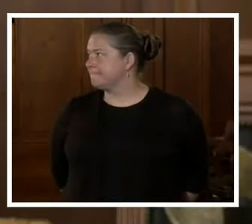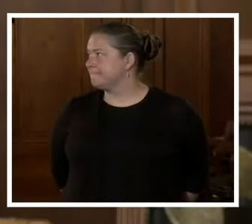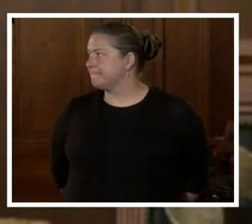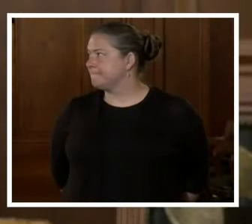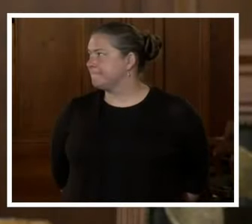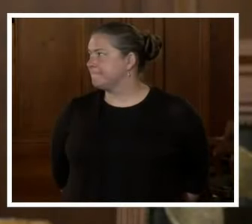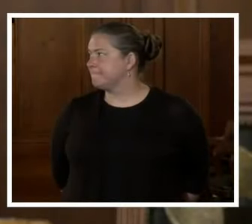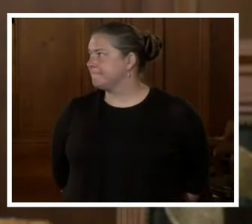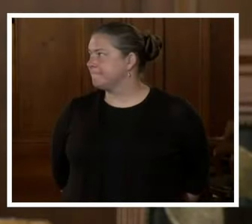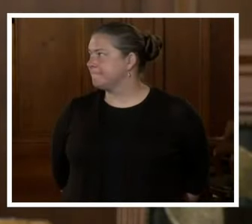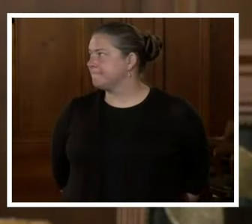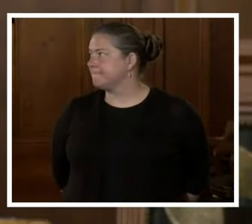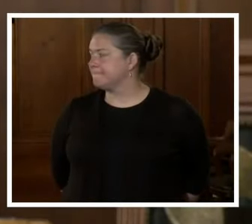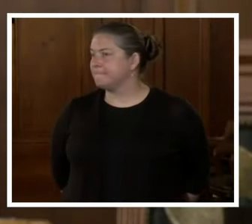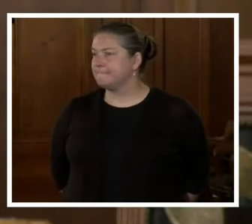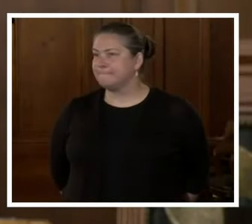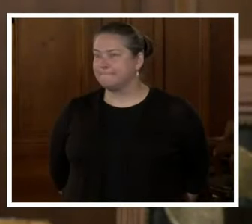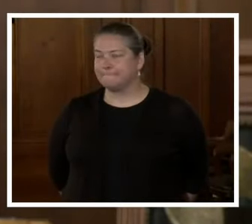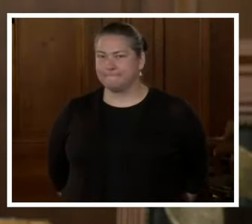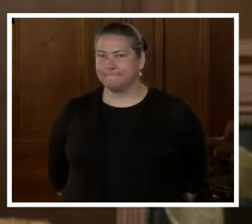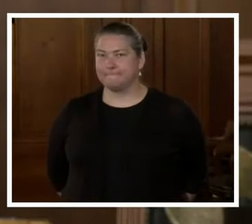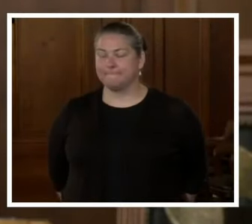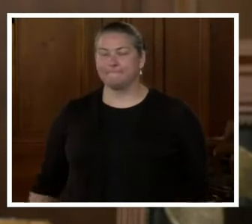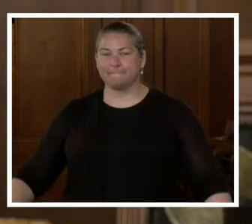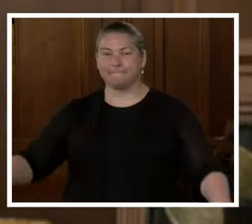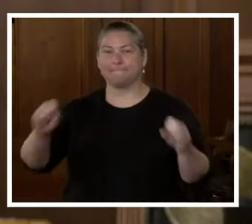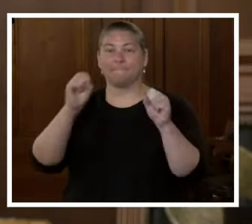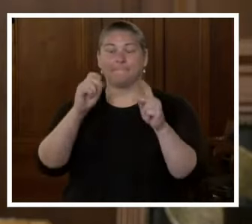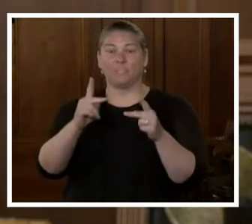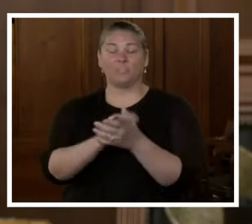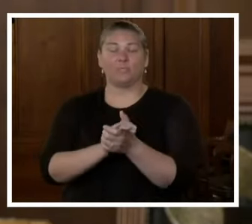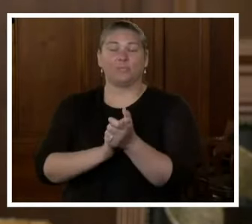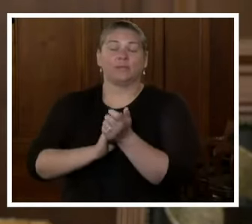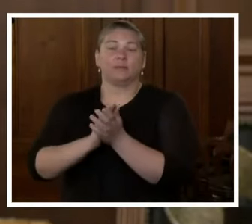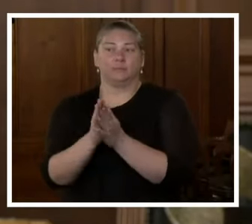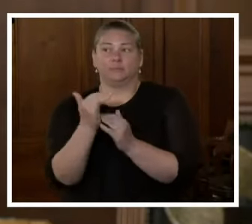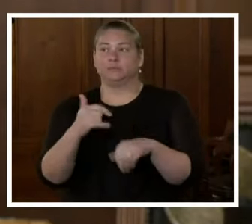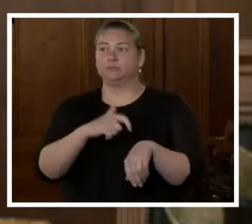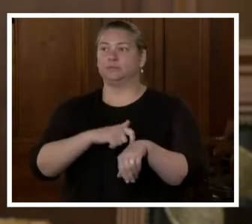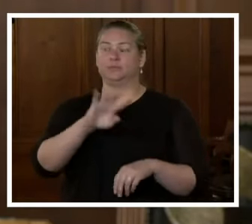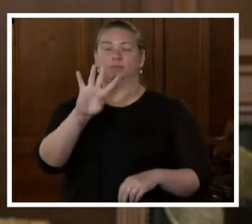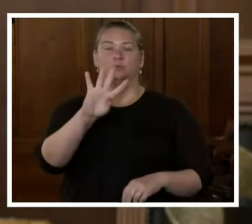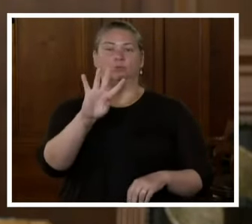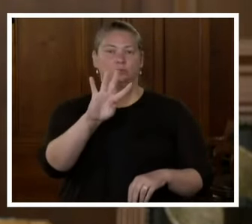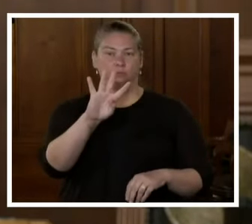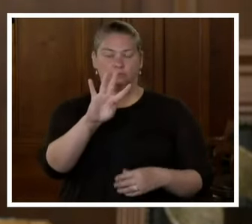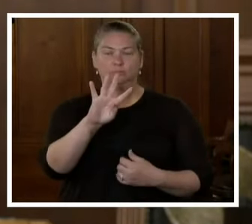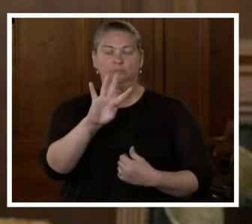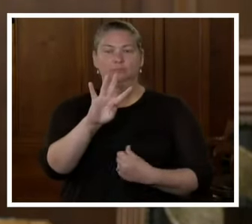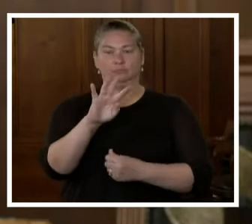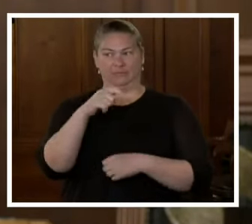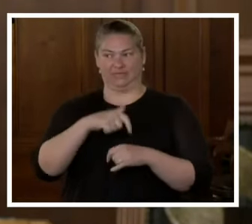IN OUR SOCIETY. WHAT IT'S ALSO DONE FOR A PERIOD OF TIME IS BRING US MORE